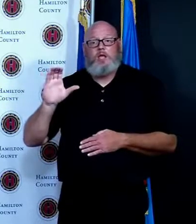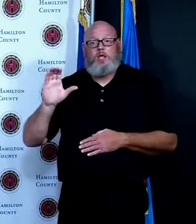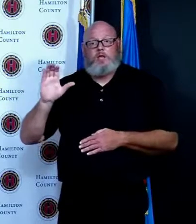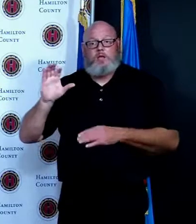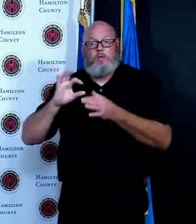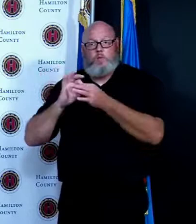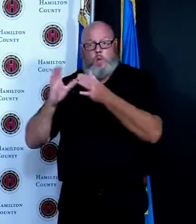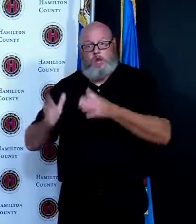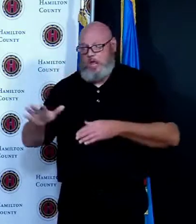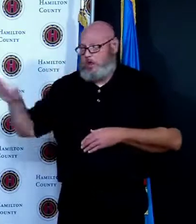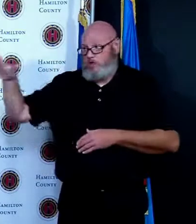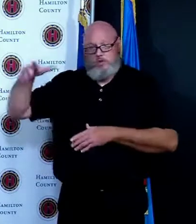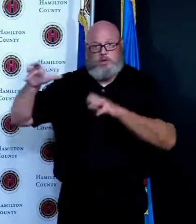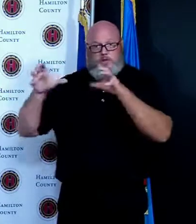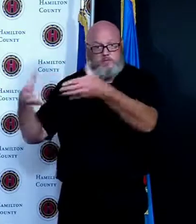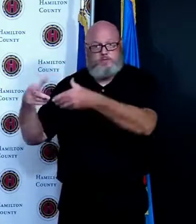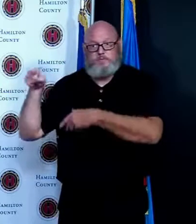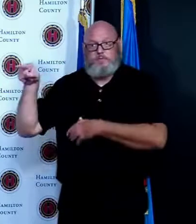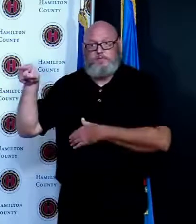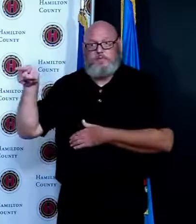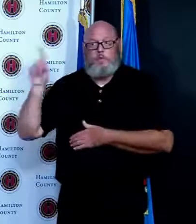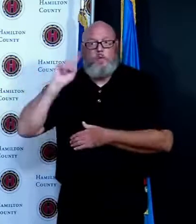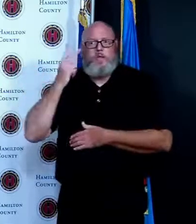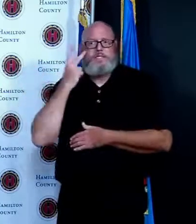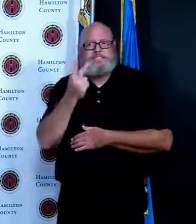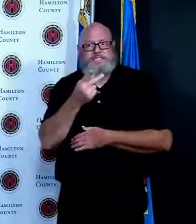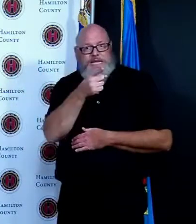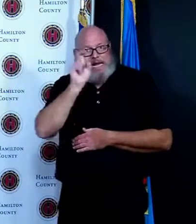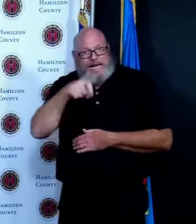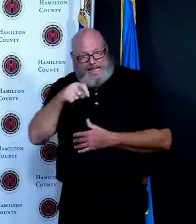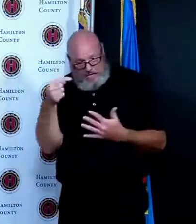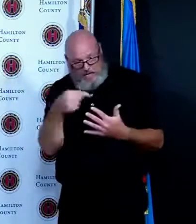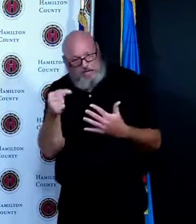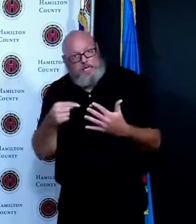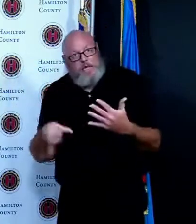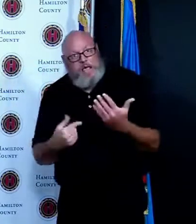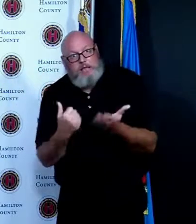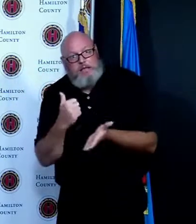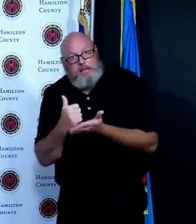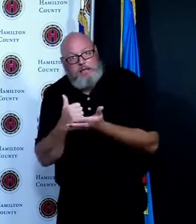your needs are and then get in touch with the appropriate service provider to provide that need